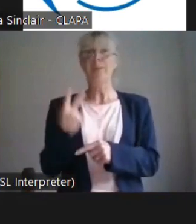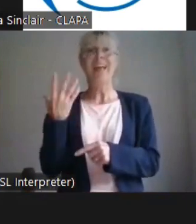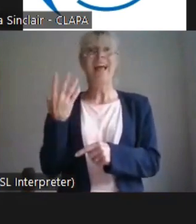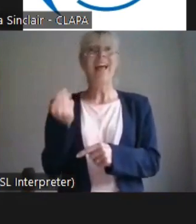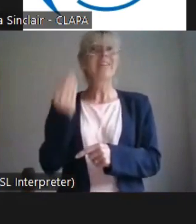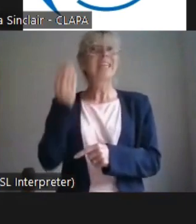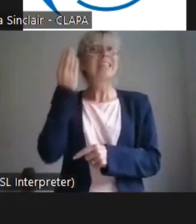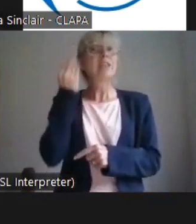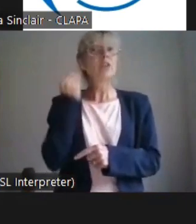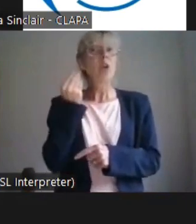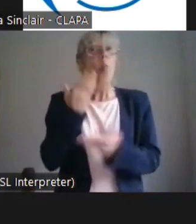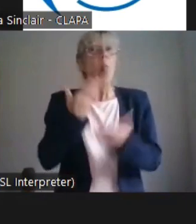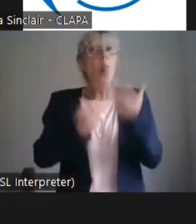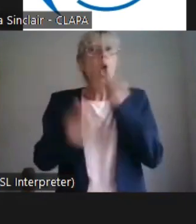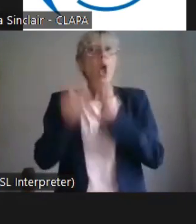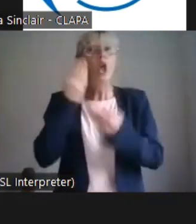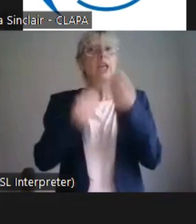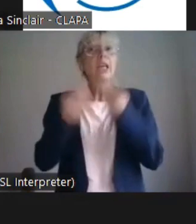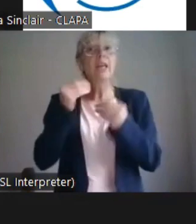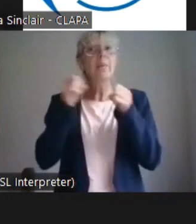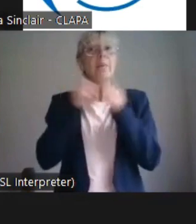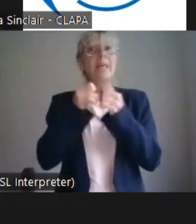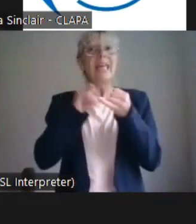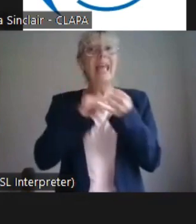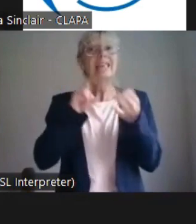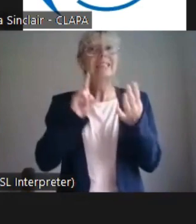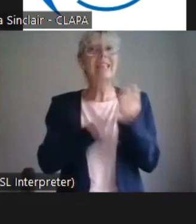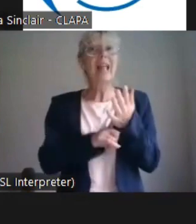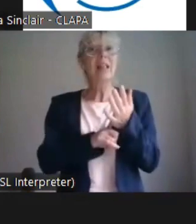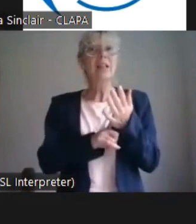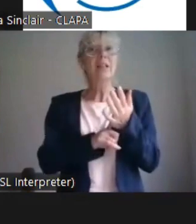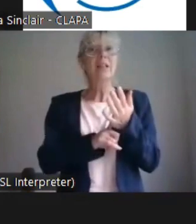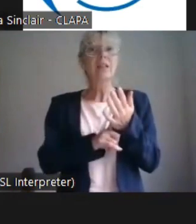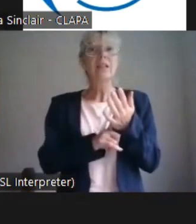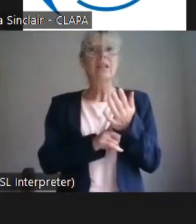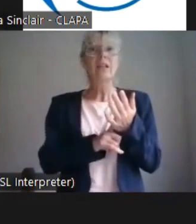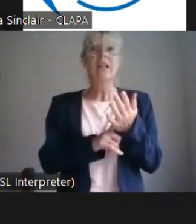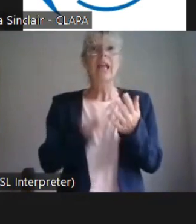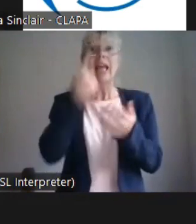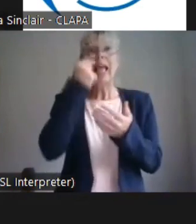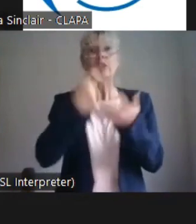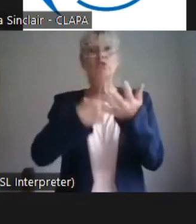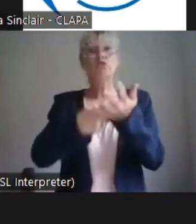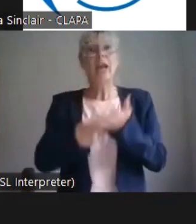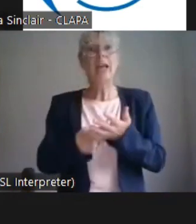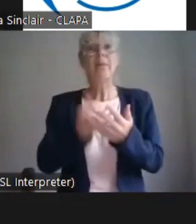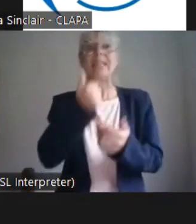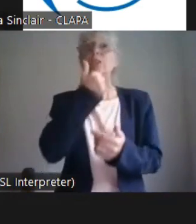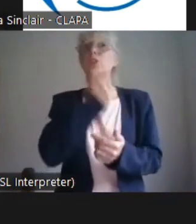at the moment can you recommend any particular resources we can use to improve our science skills